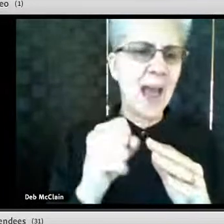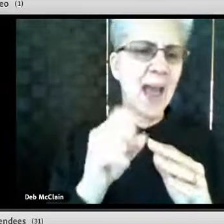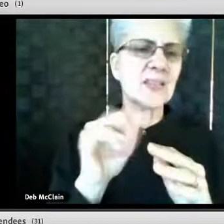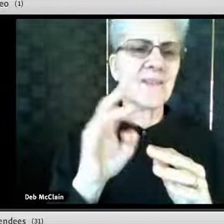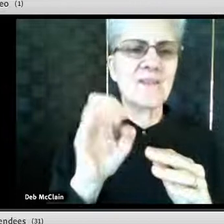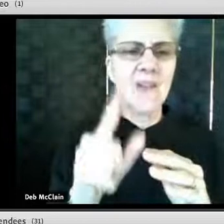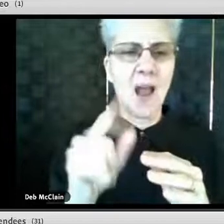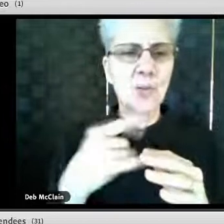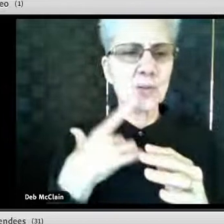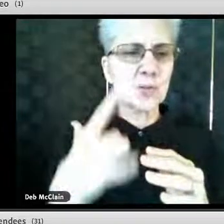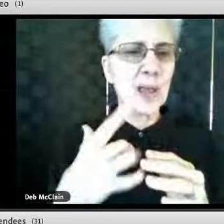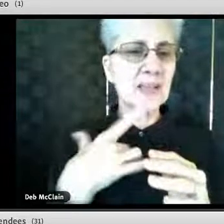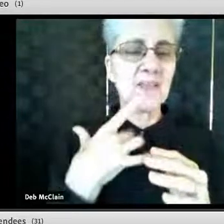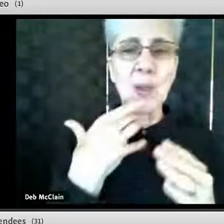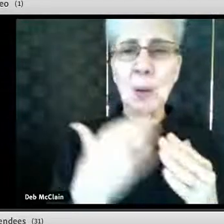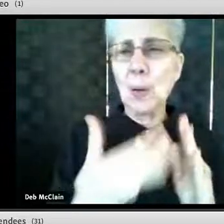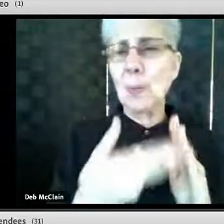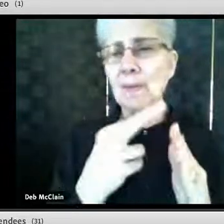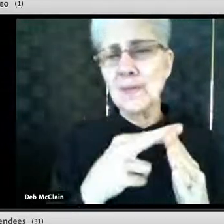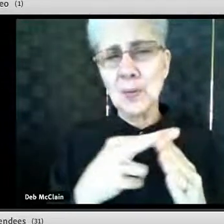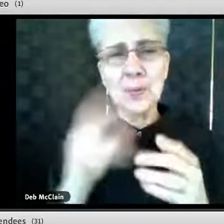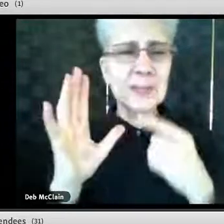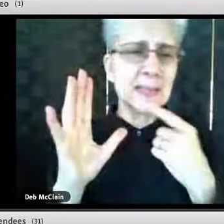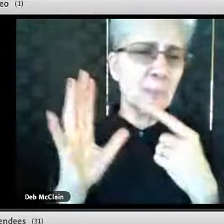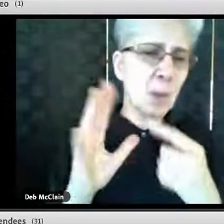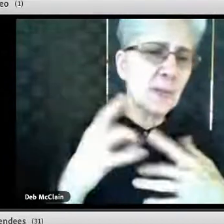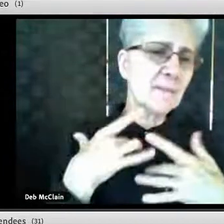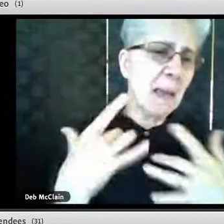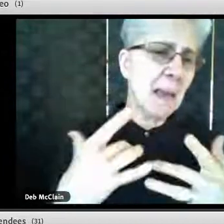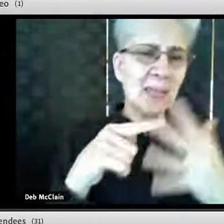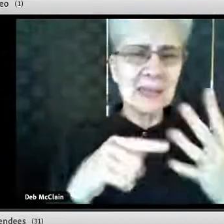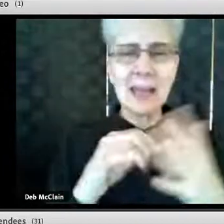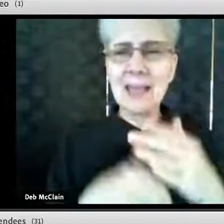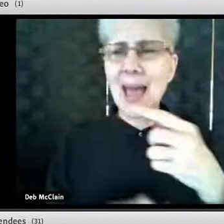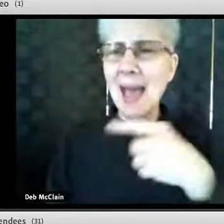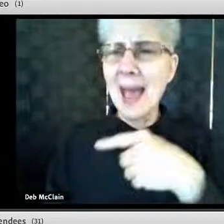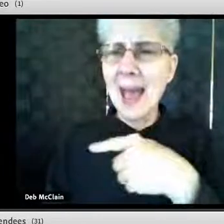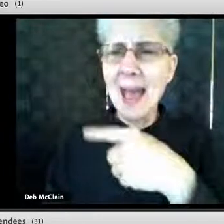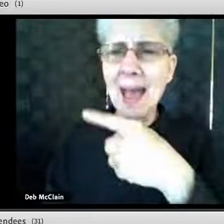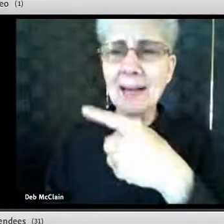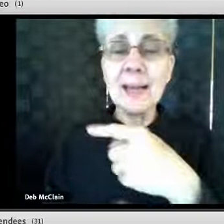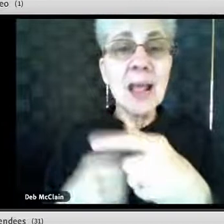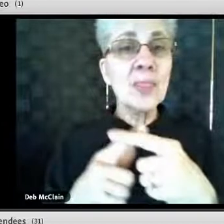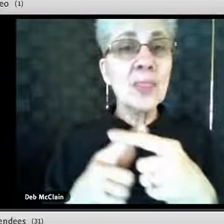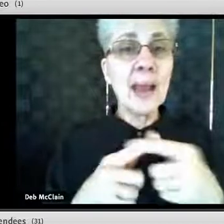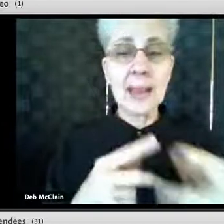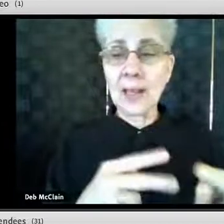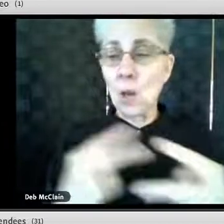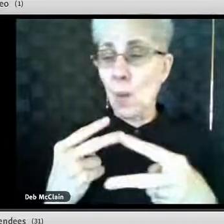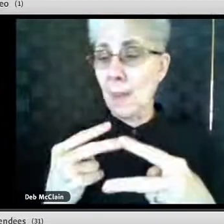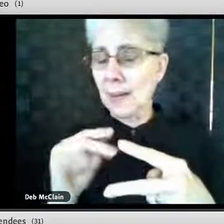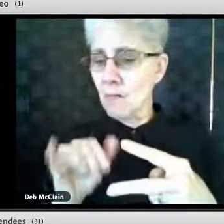viral trends, feel-good posts, reviews, testimonials, events, things like, whatever I'm posting, and then I can look back,